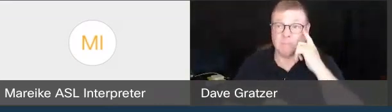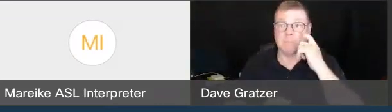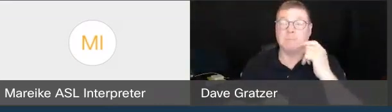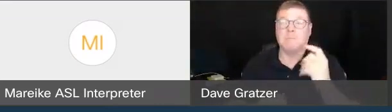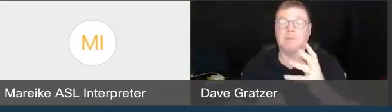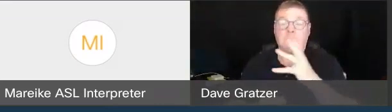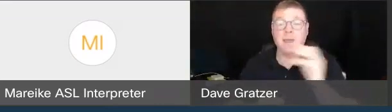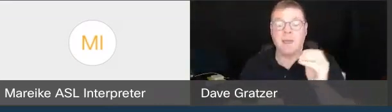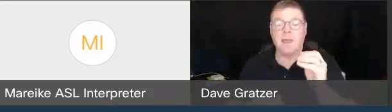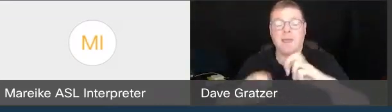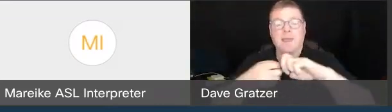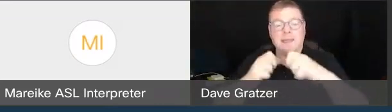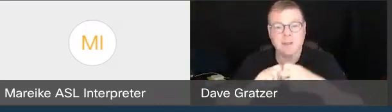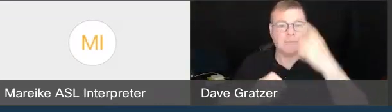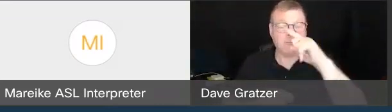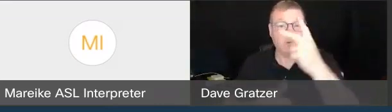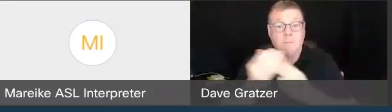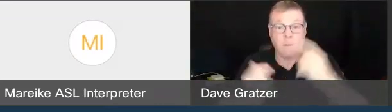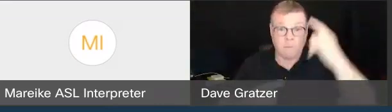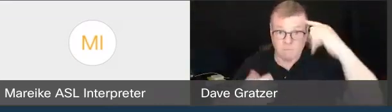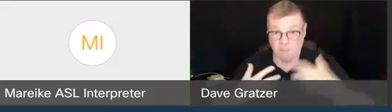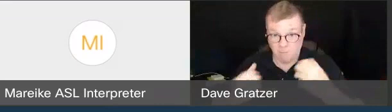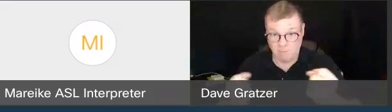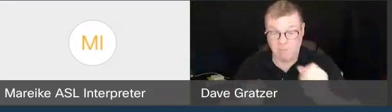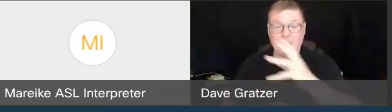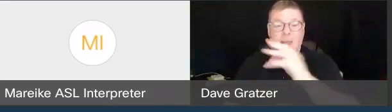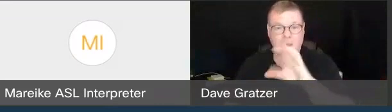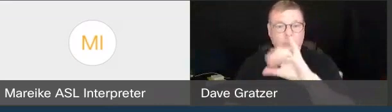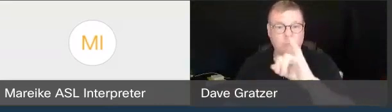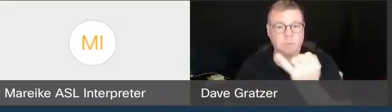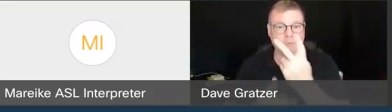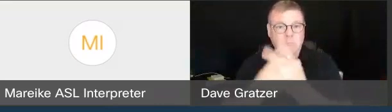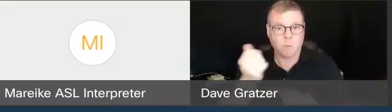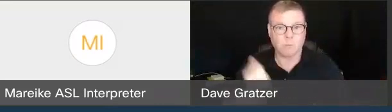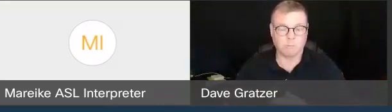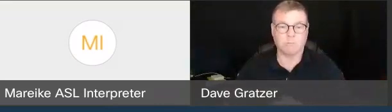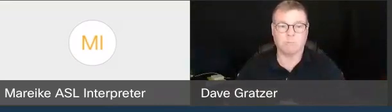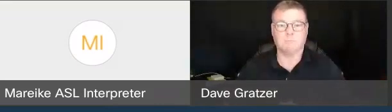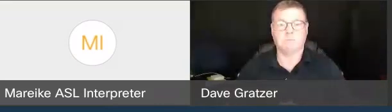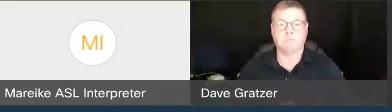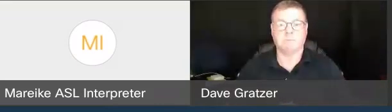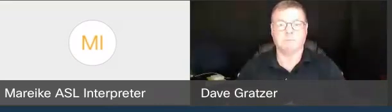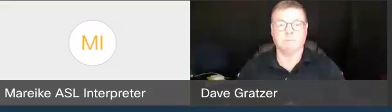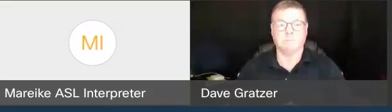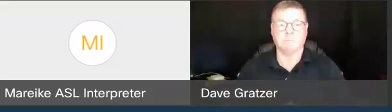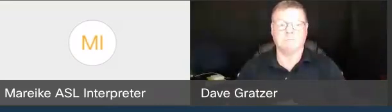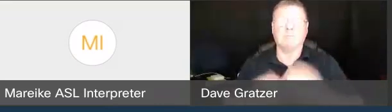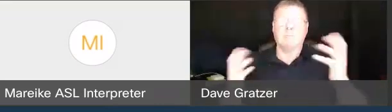and an issue for both mental health and criminal justice services, and then basic needs again,